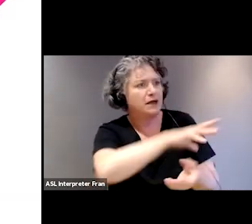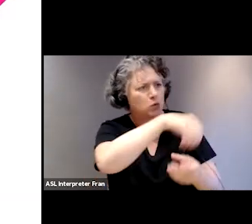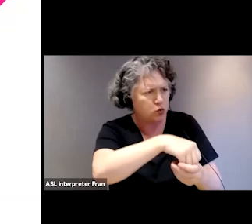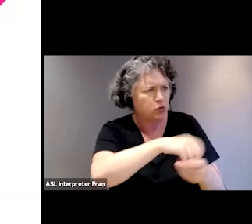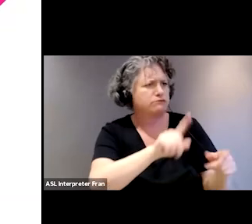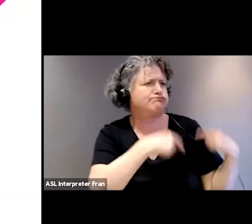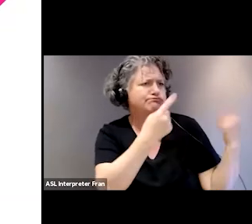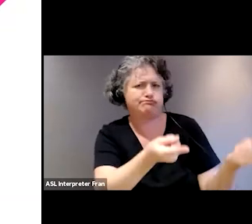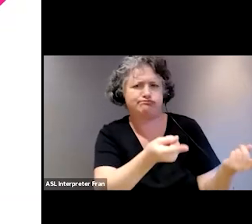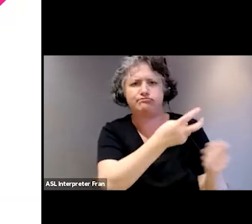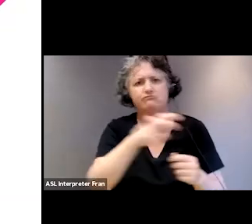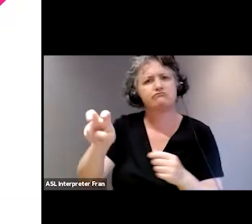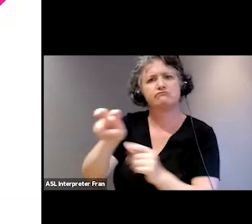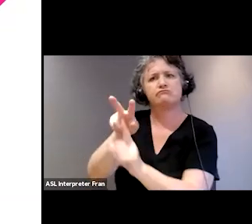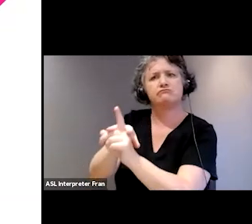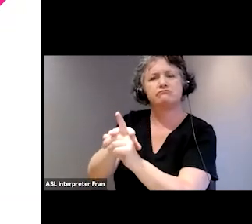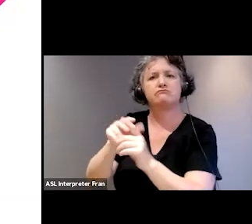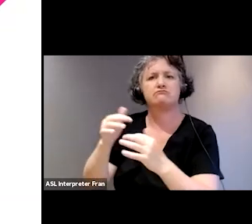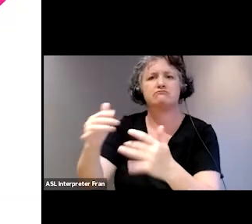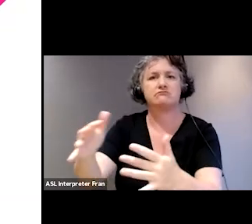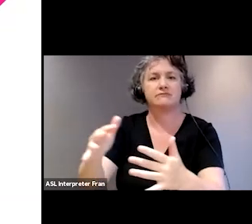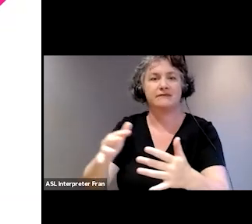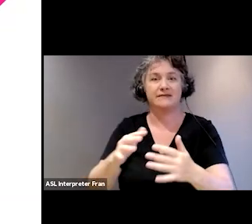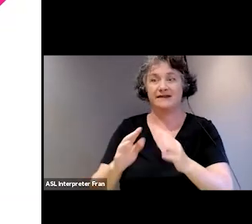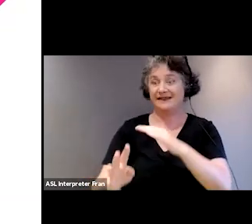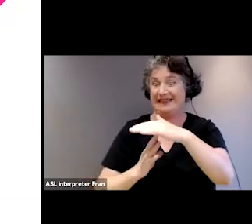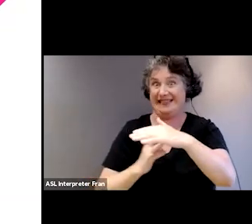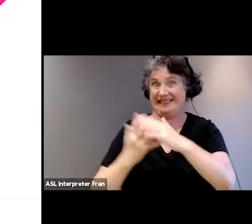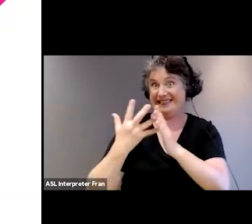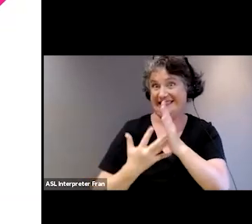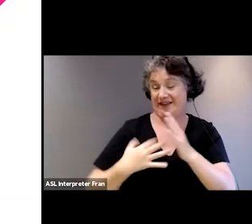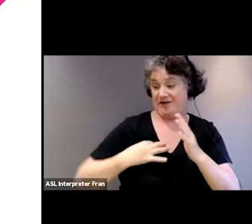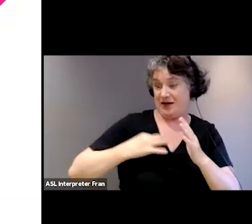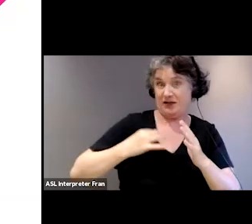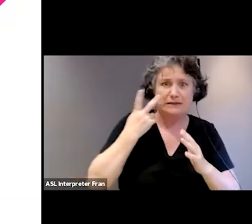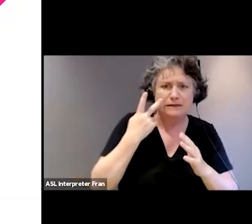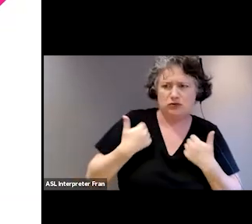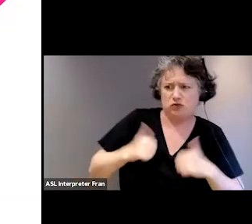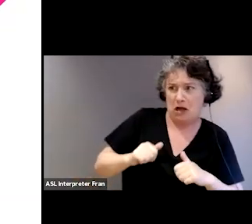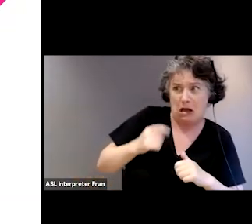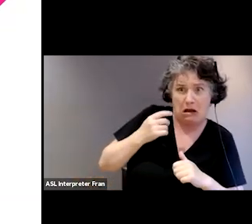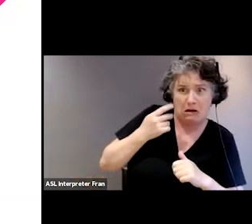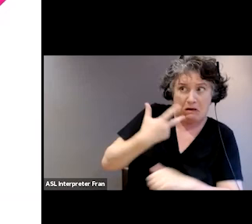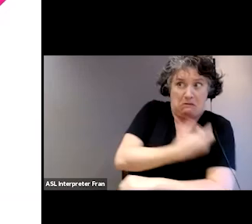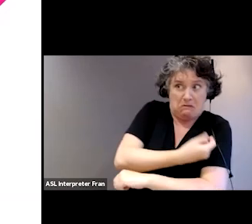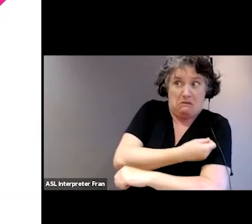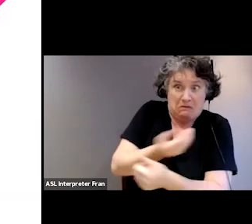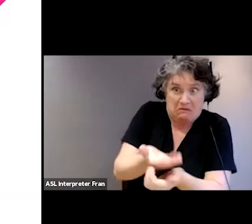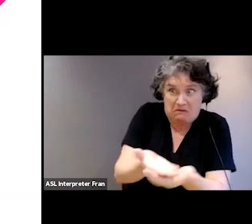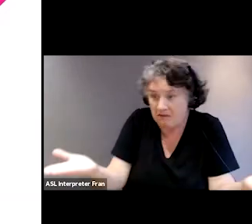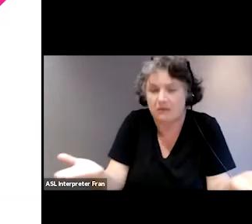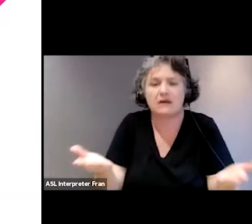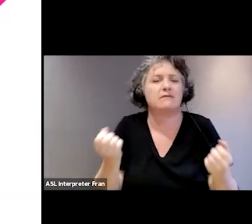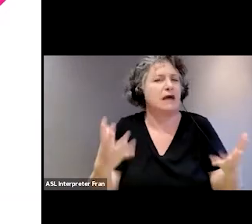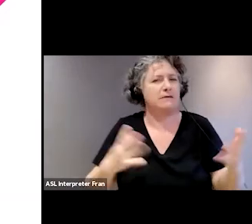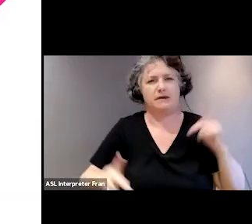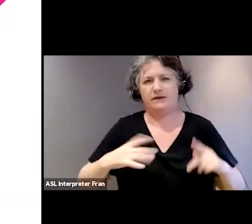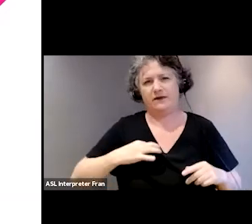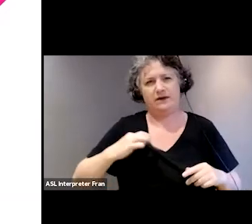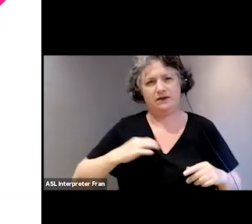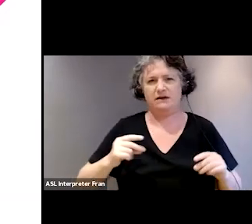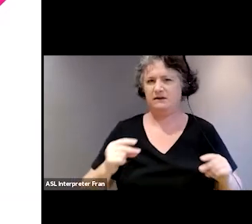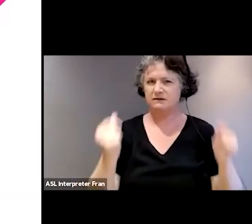get a vaccine so quickly? Has it been approved and reviewed properly?